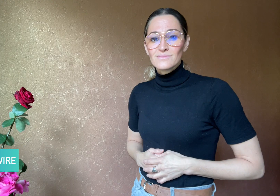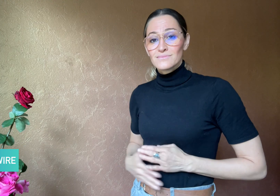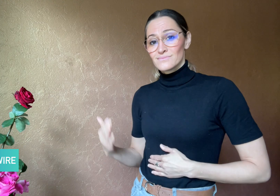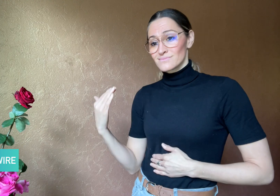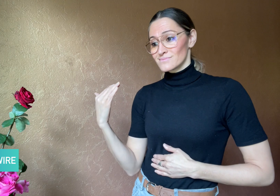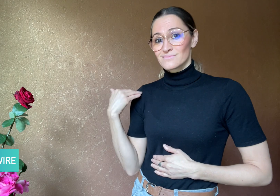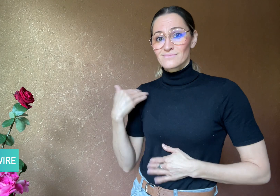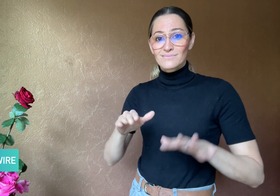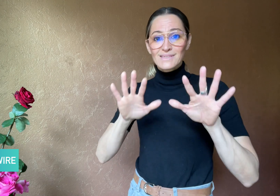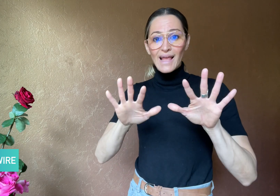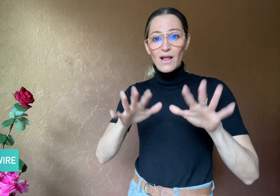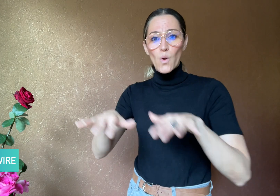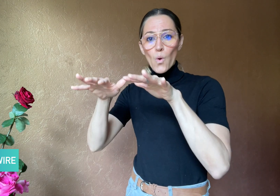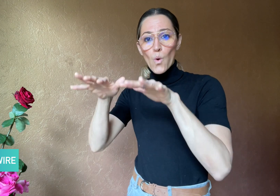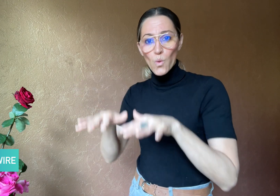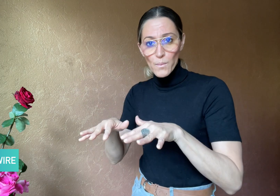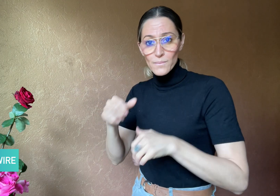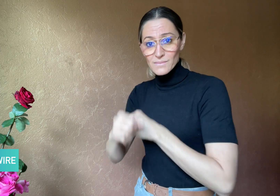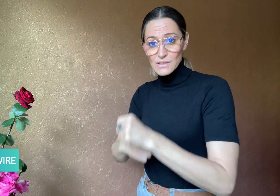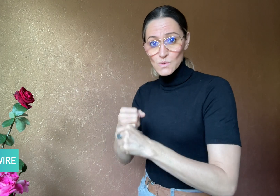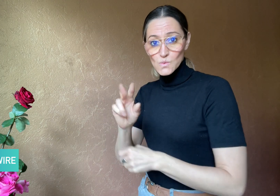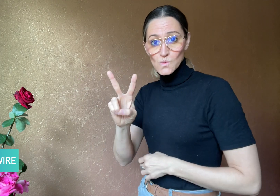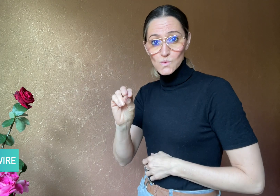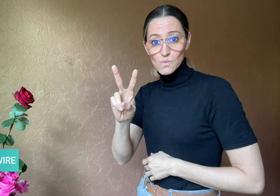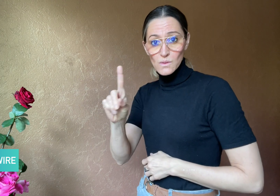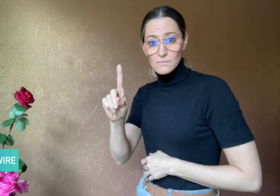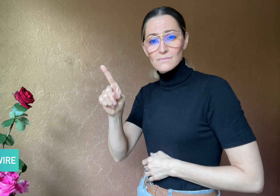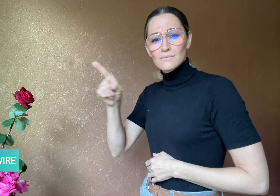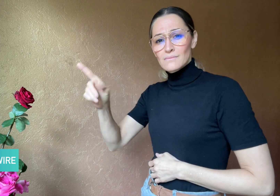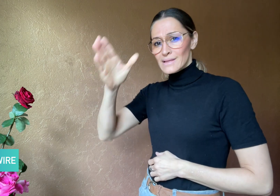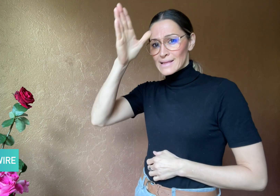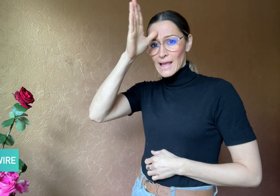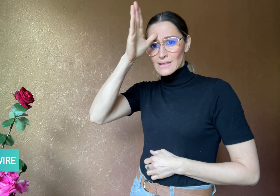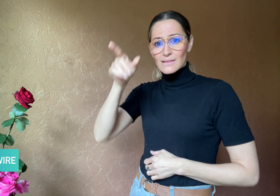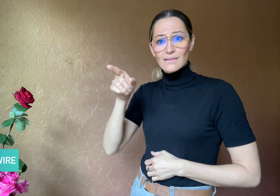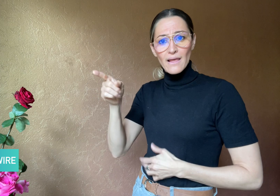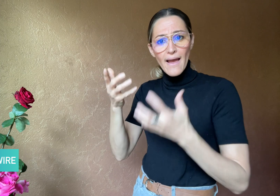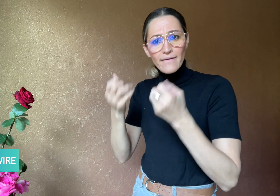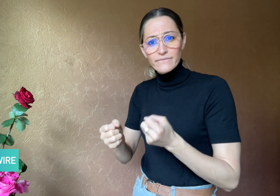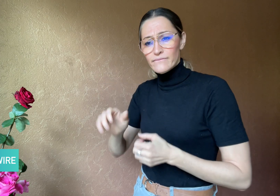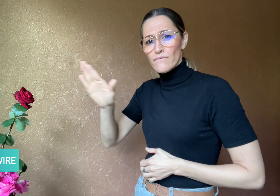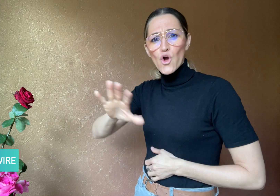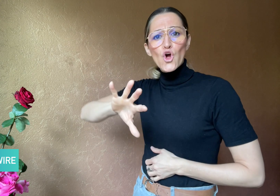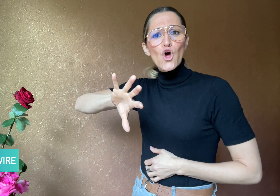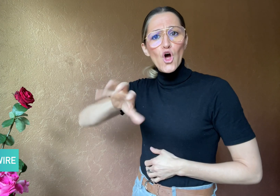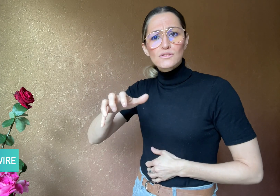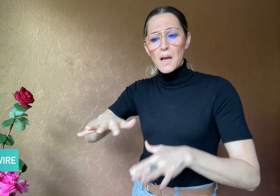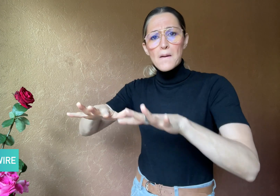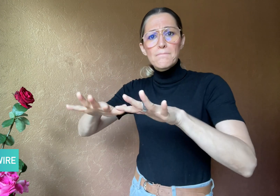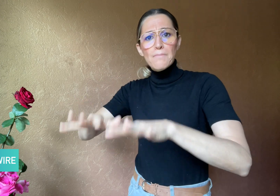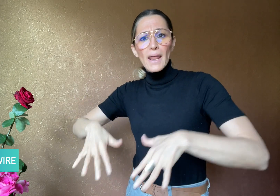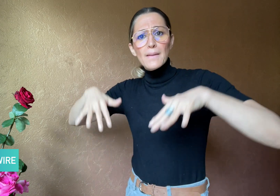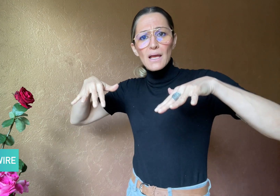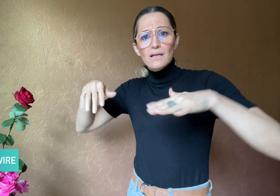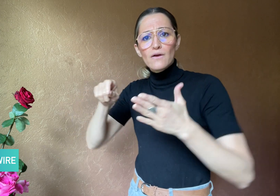On October 10, 2021, hundreds of thousands of disabled people